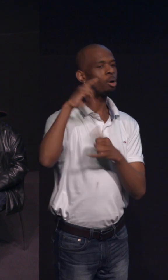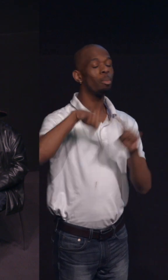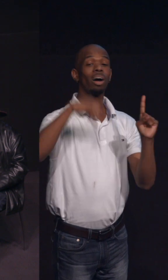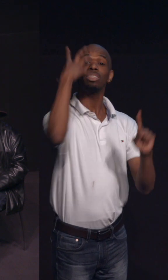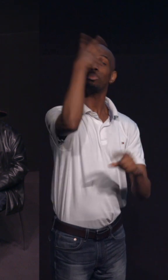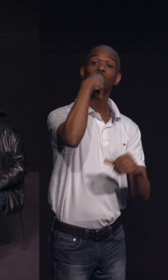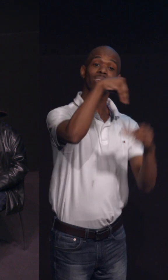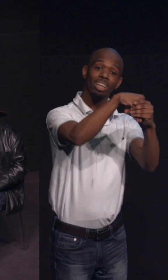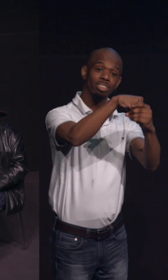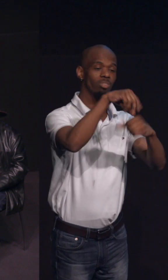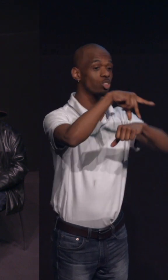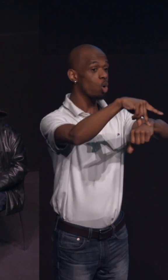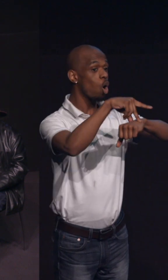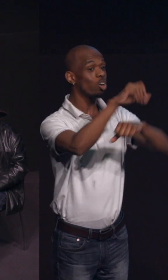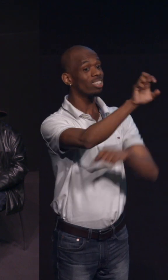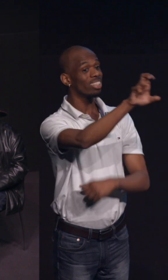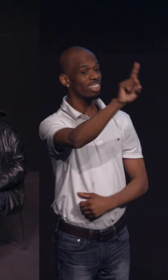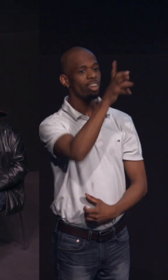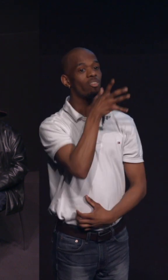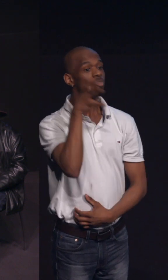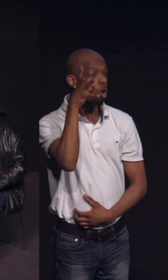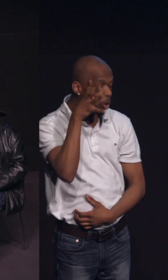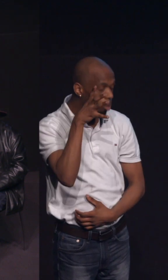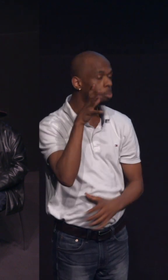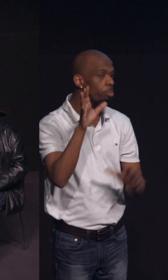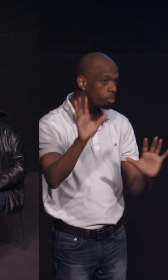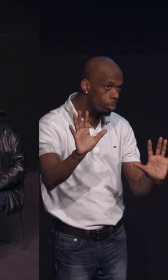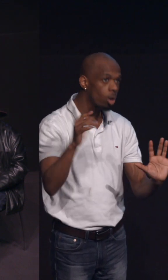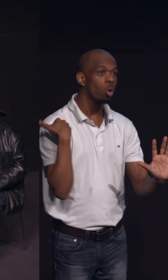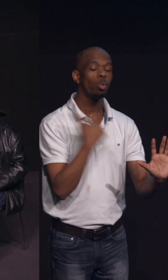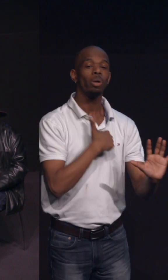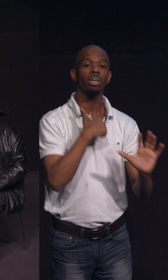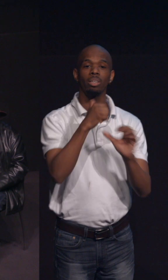where we are now, we bought a turnkey organic orchard,